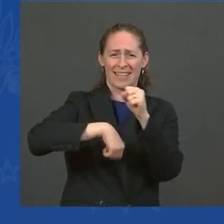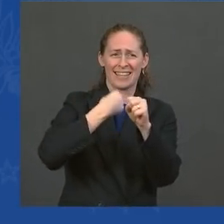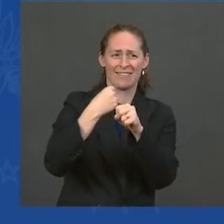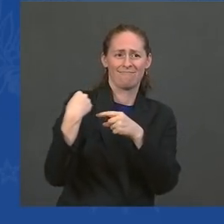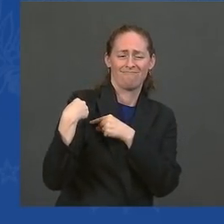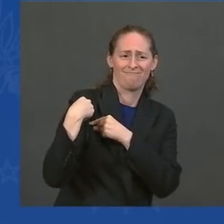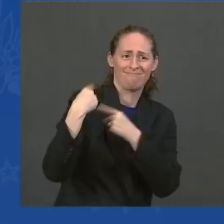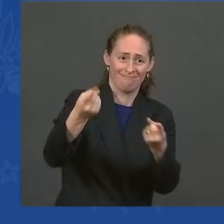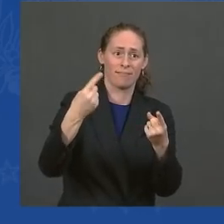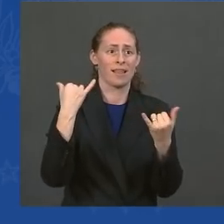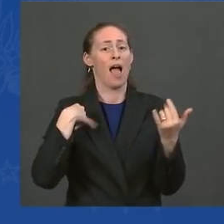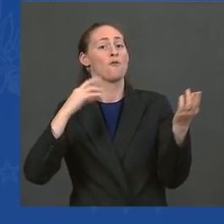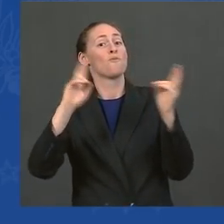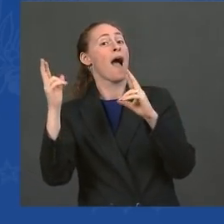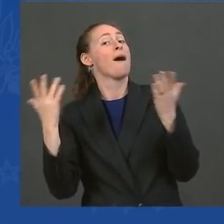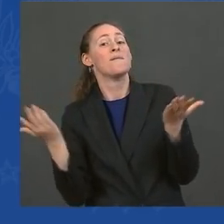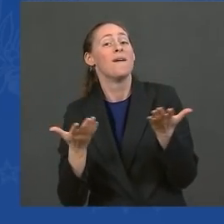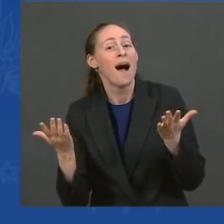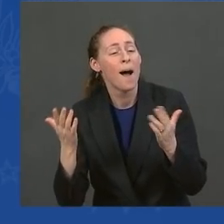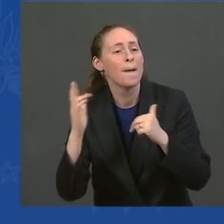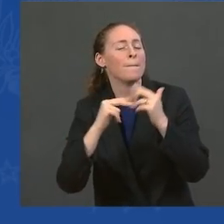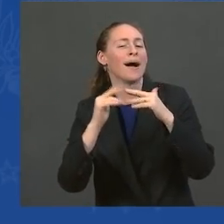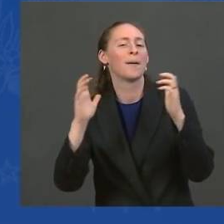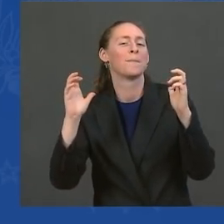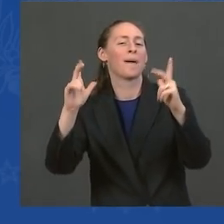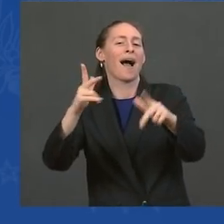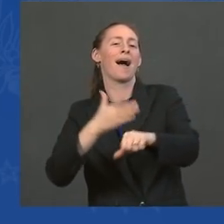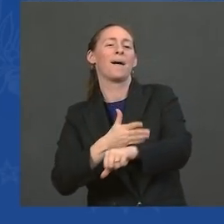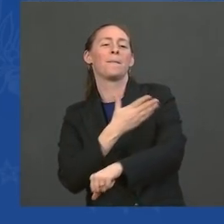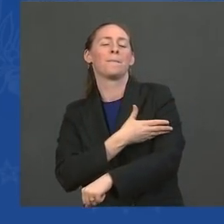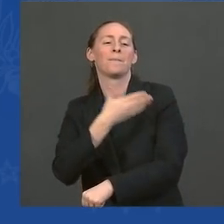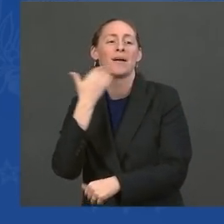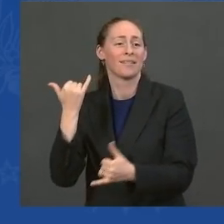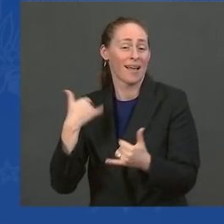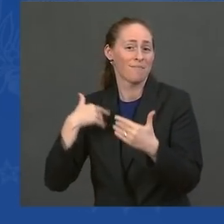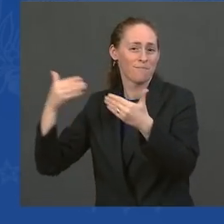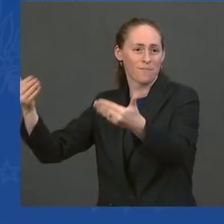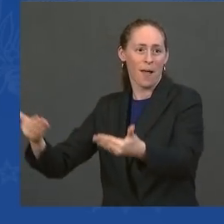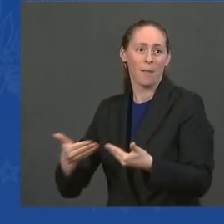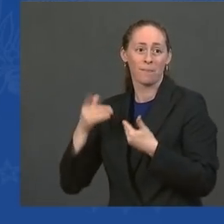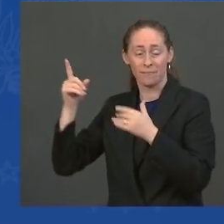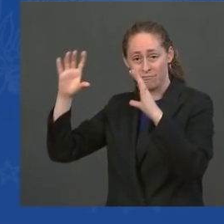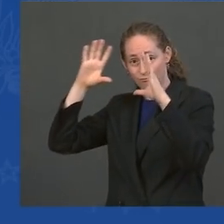With that, I welcome the President who is paving the way, President Joe Biden.